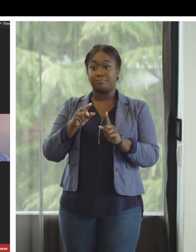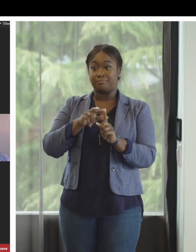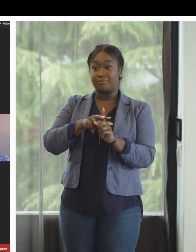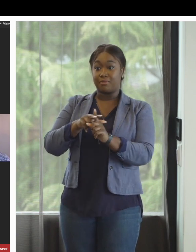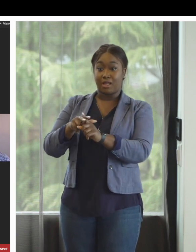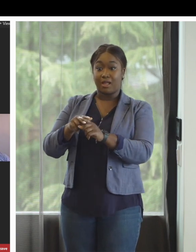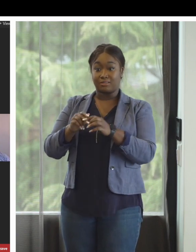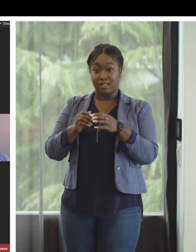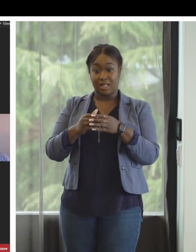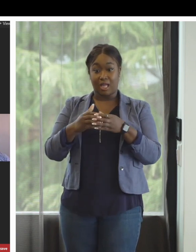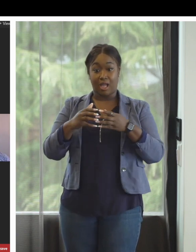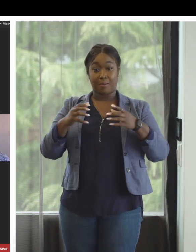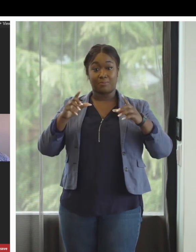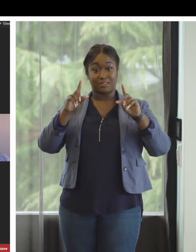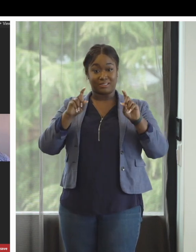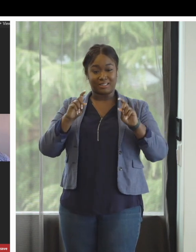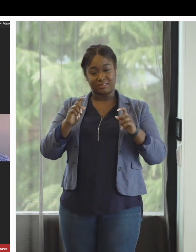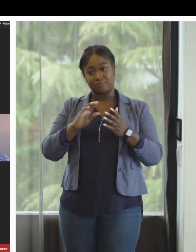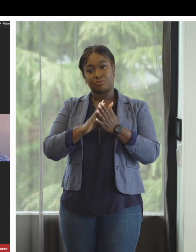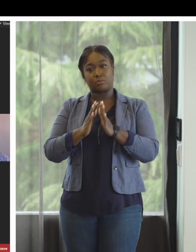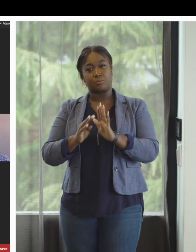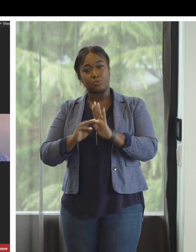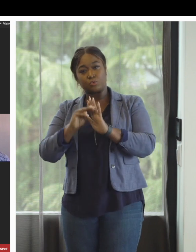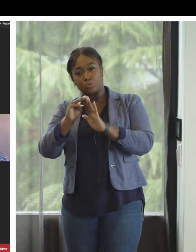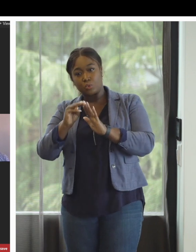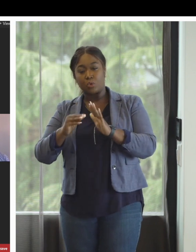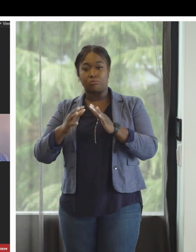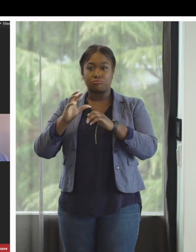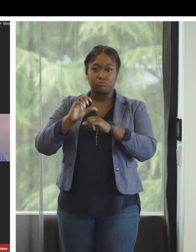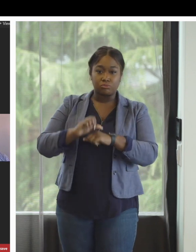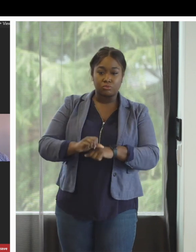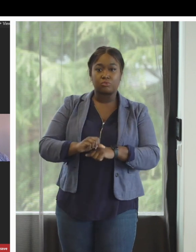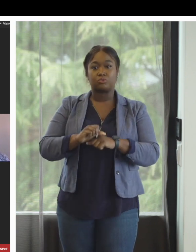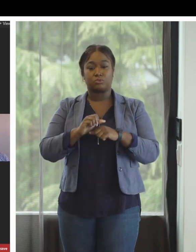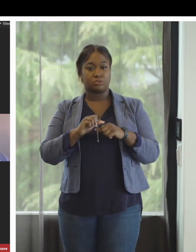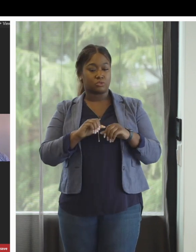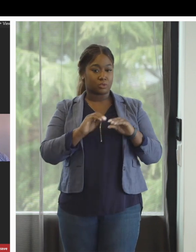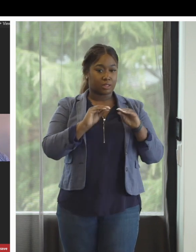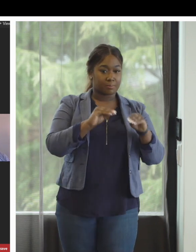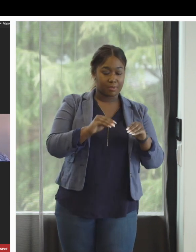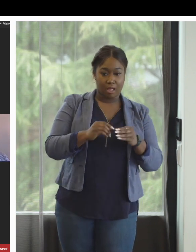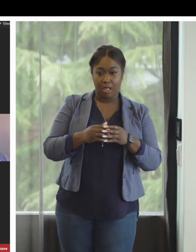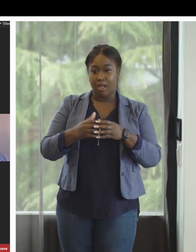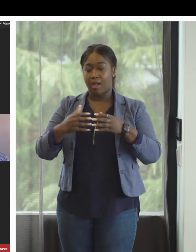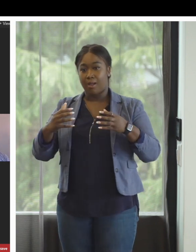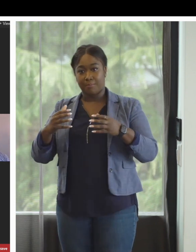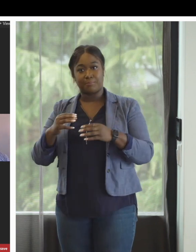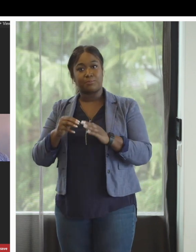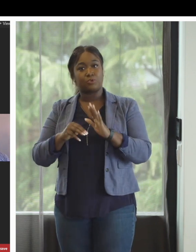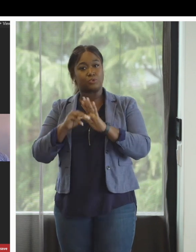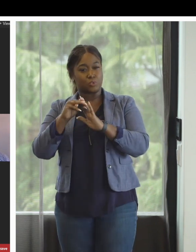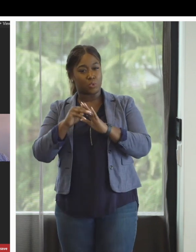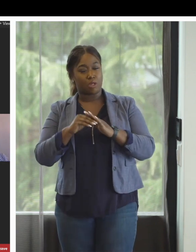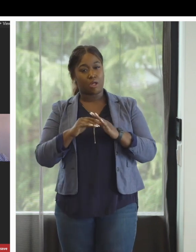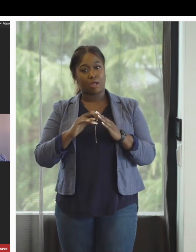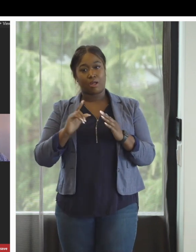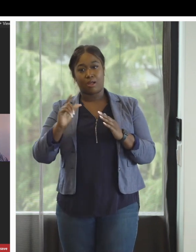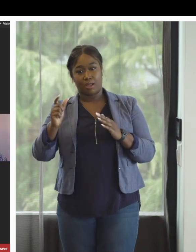pilots mature and implement and mature, we are really understanding of what it takes from the move from